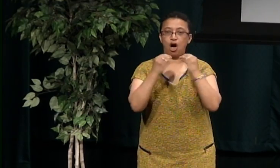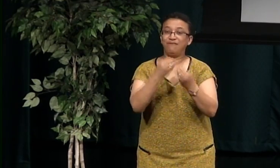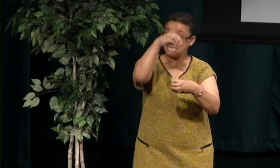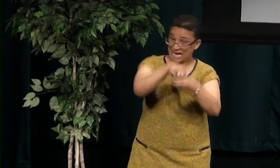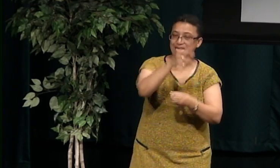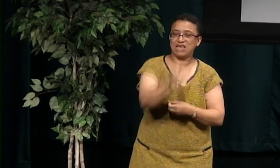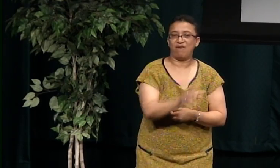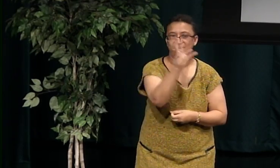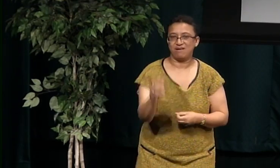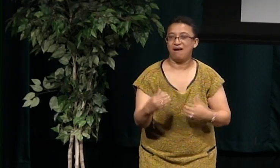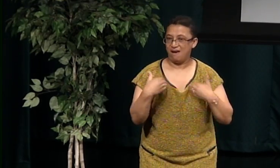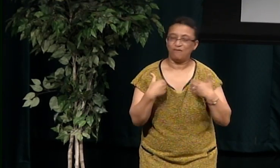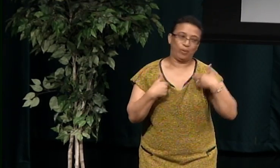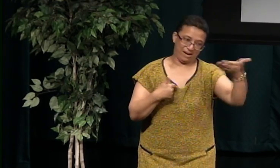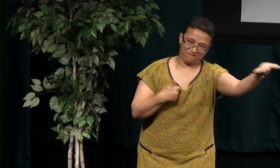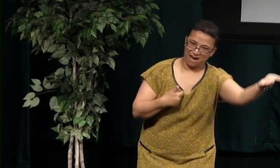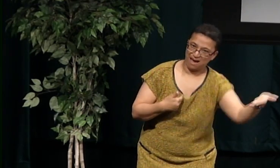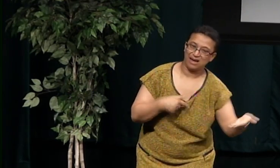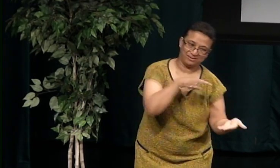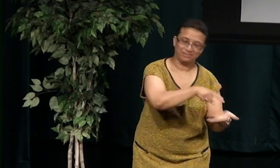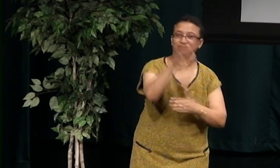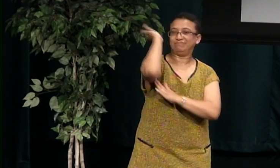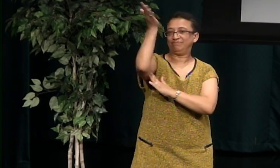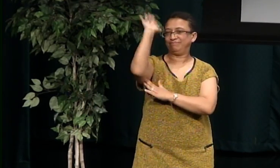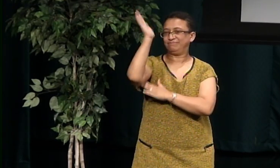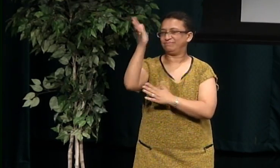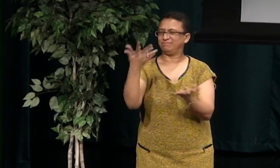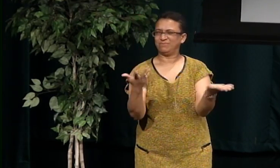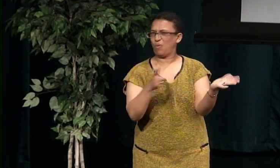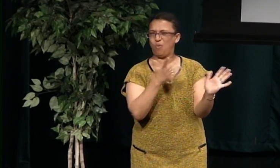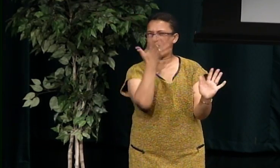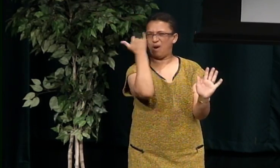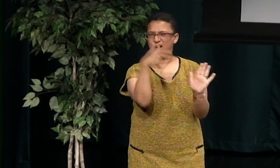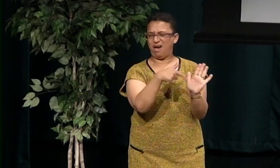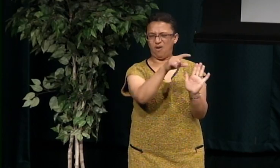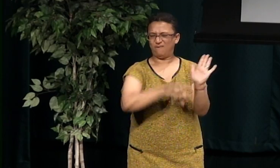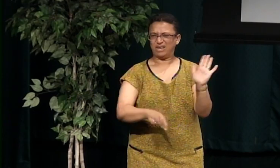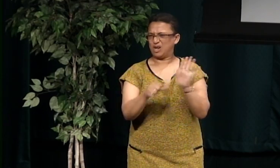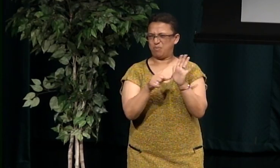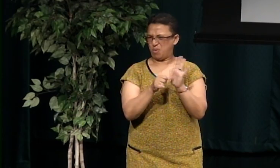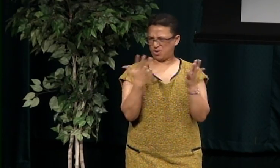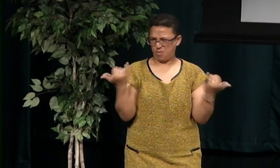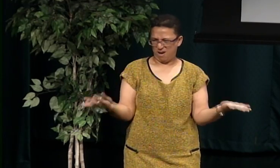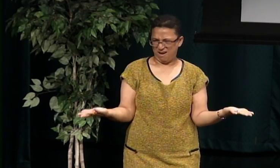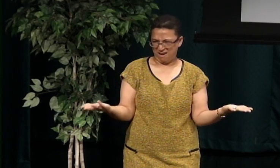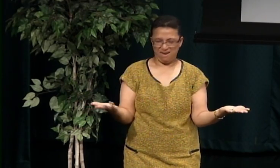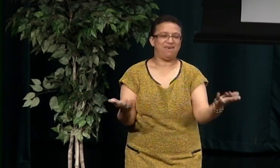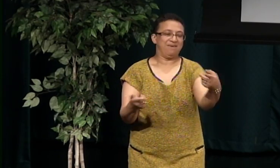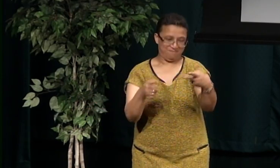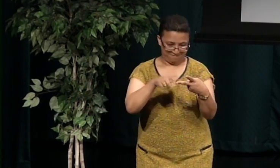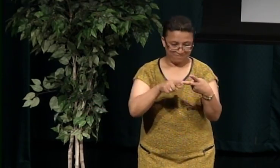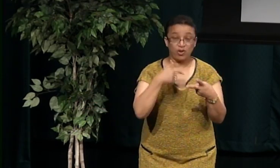we do have a human rights office in South Africa. We invited an official from them and we wanted them